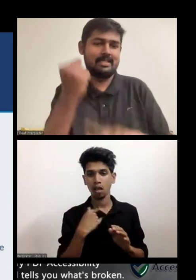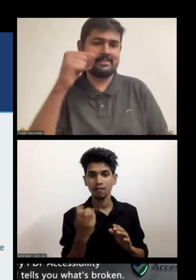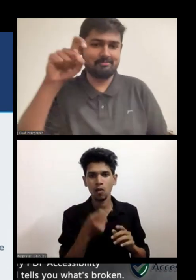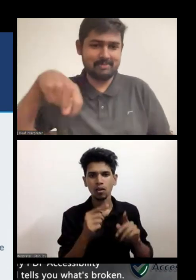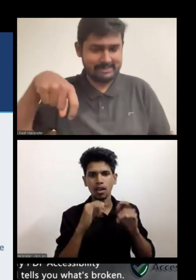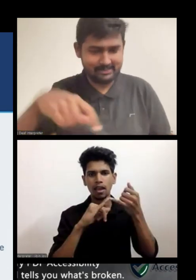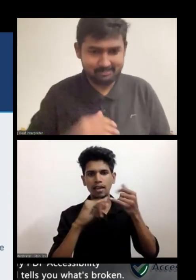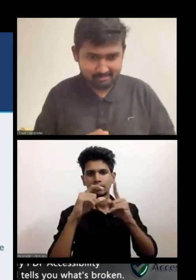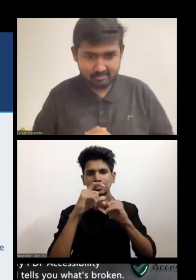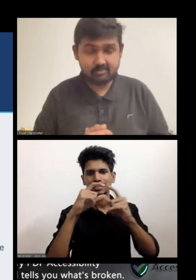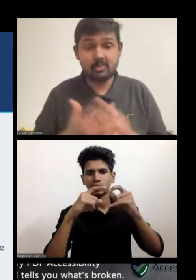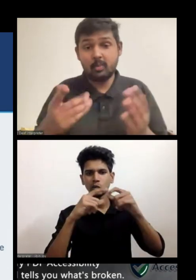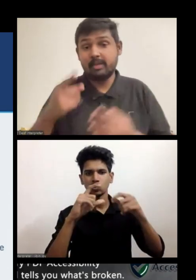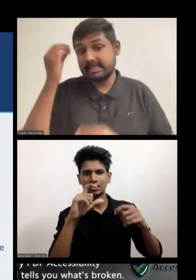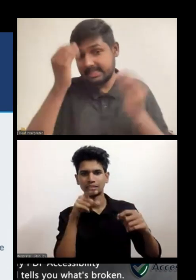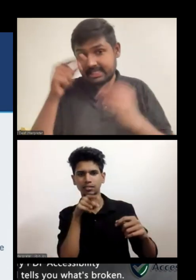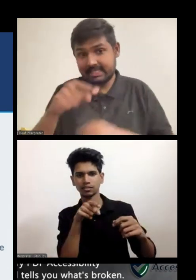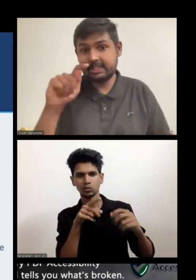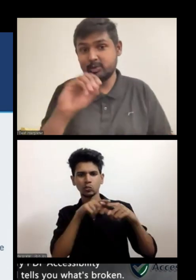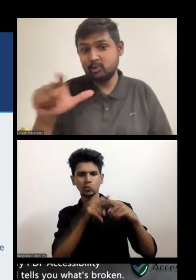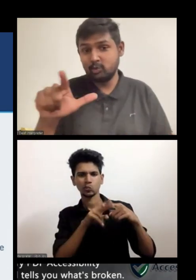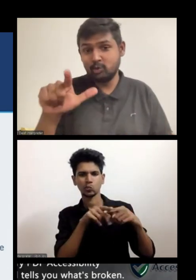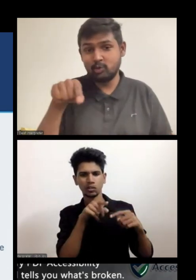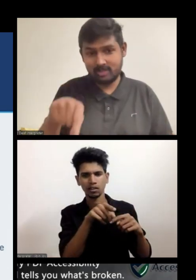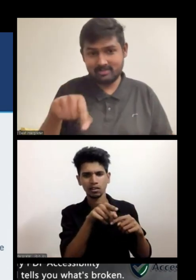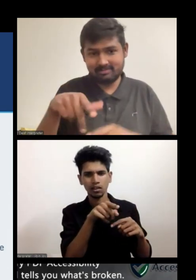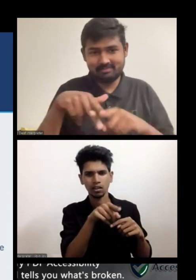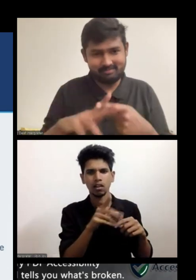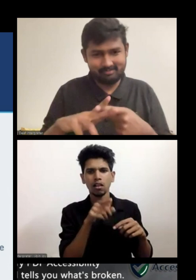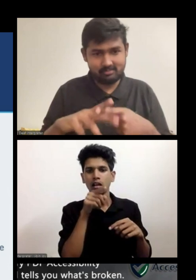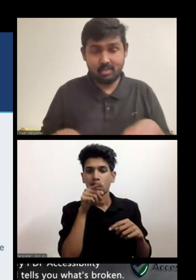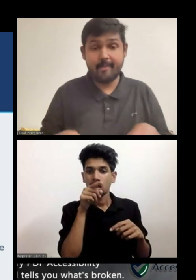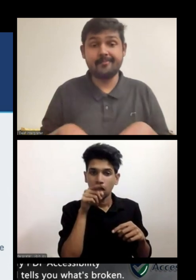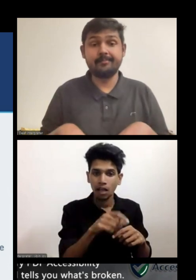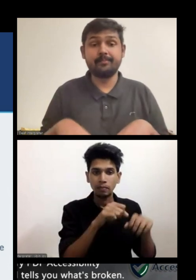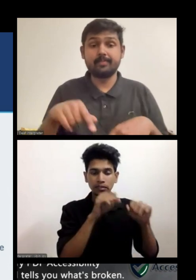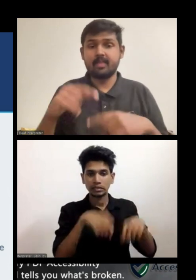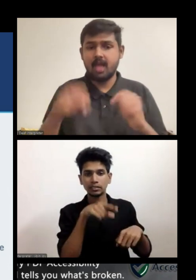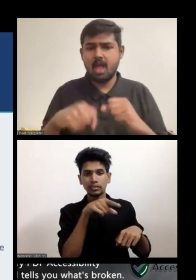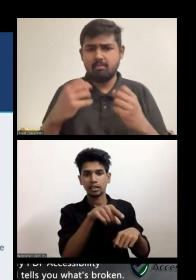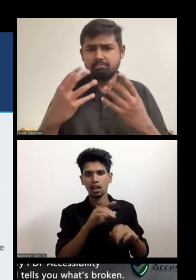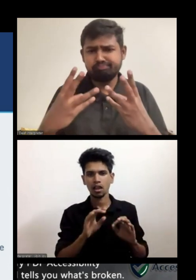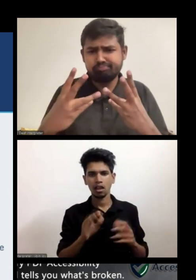power of such kind of tools and automation tools we can reach our goal of making Internet for